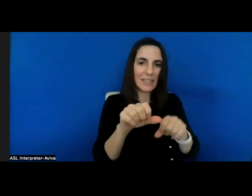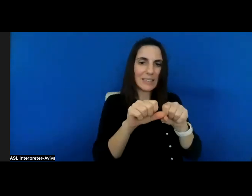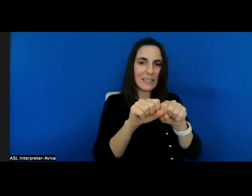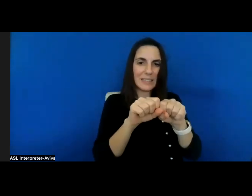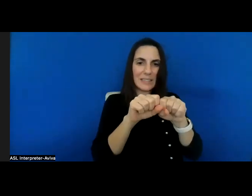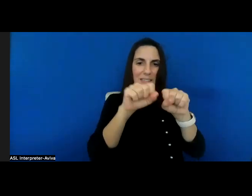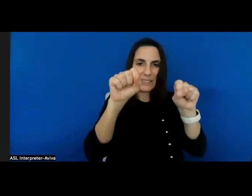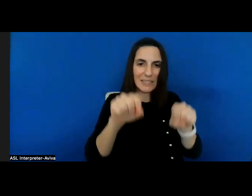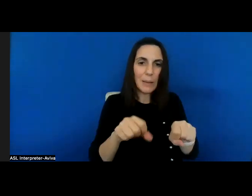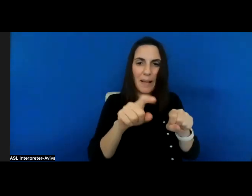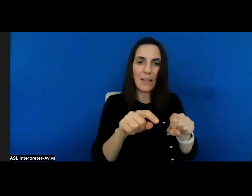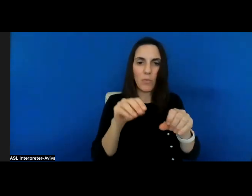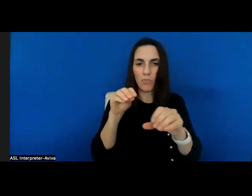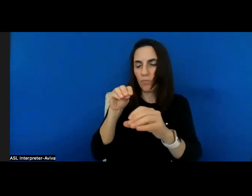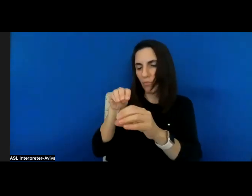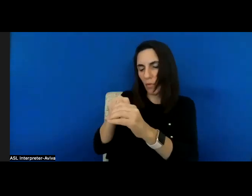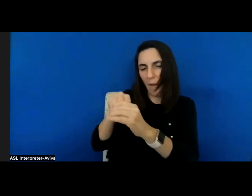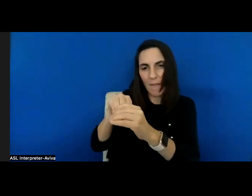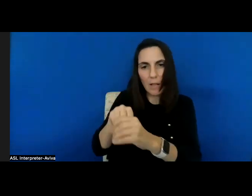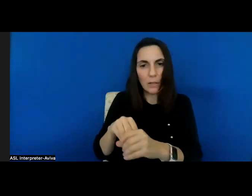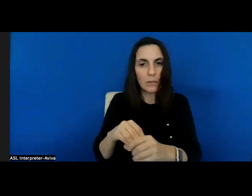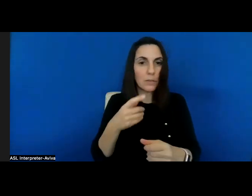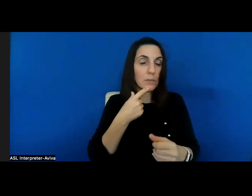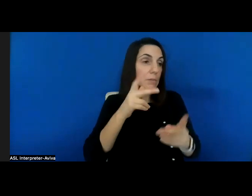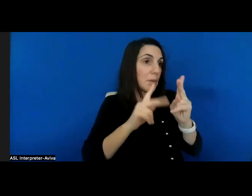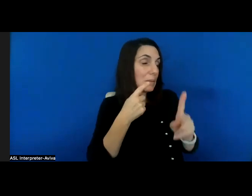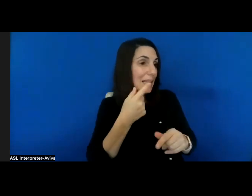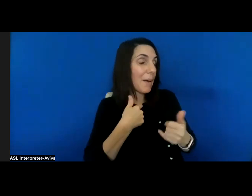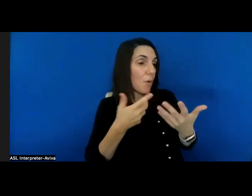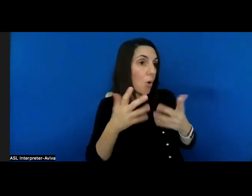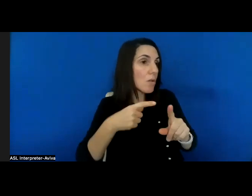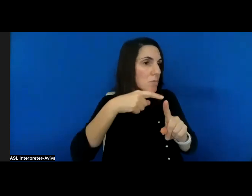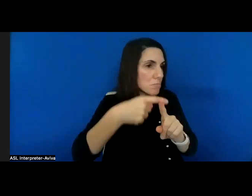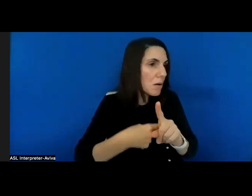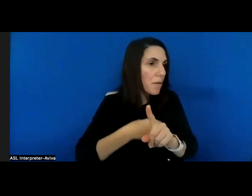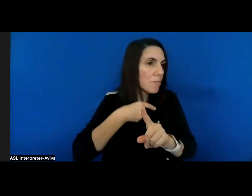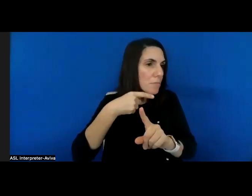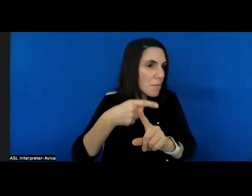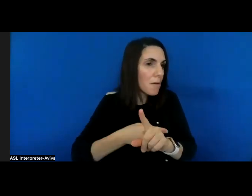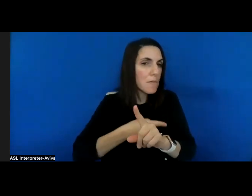11:43:47 I was a question on. You know I'm already paying this monthly, for I'm contributing